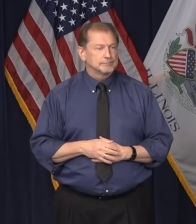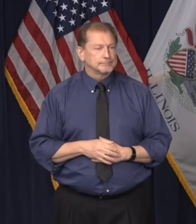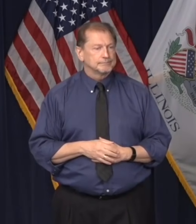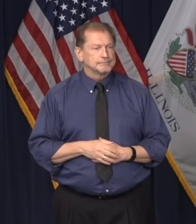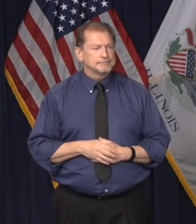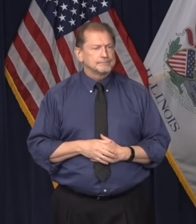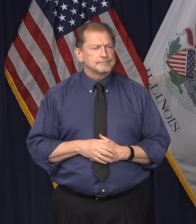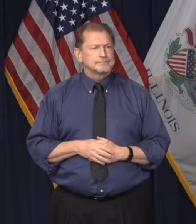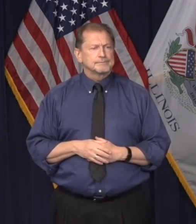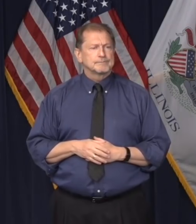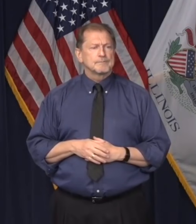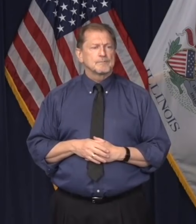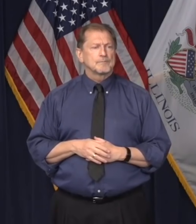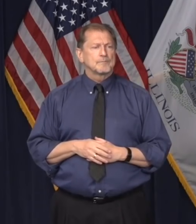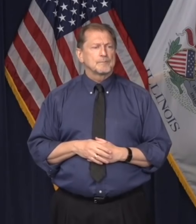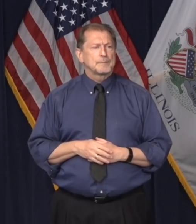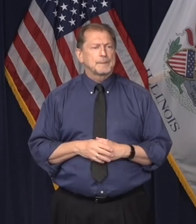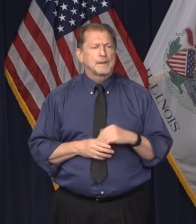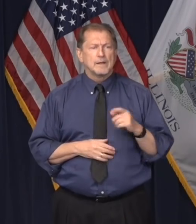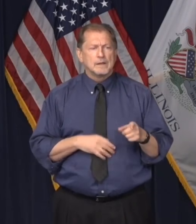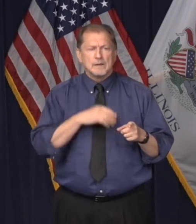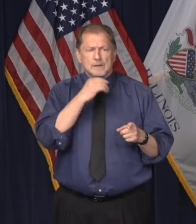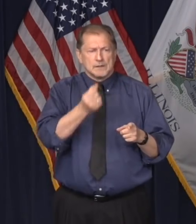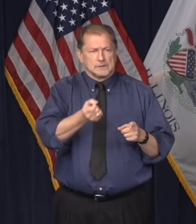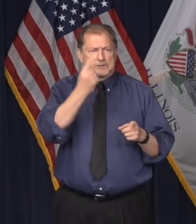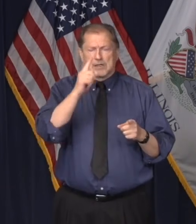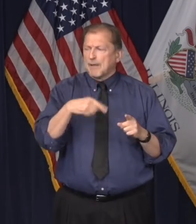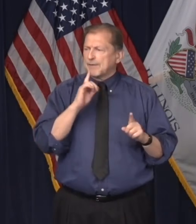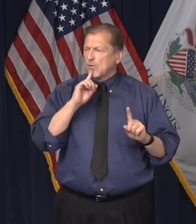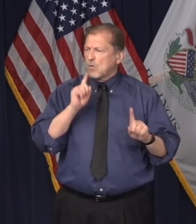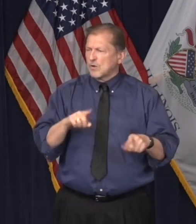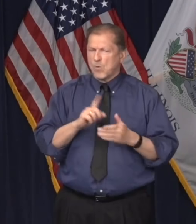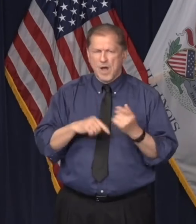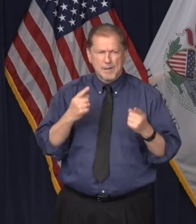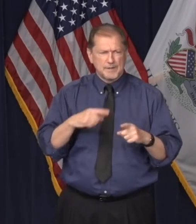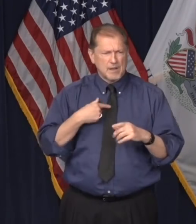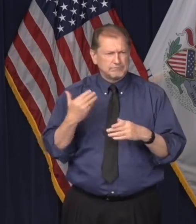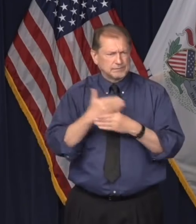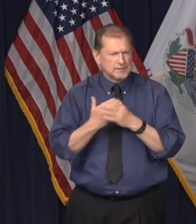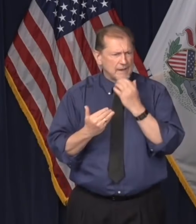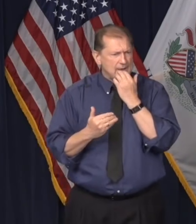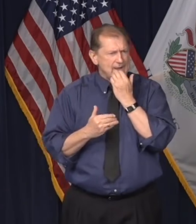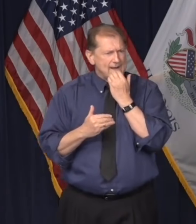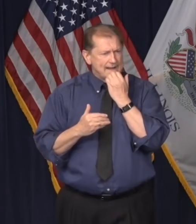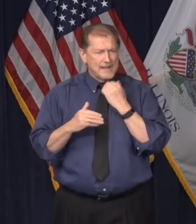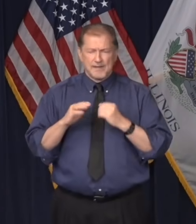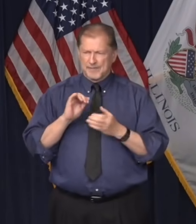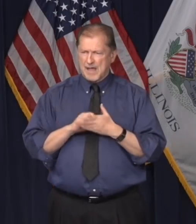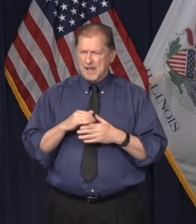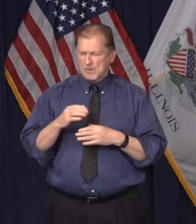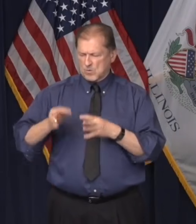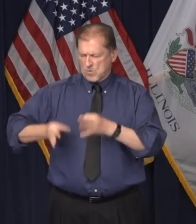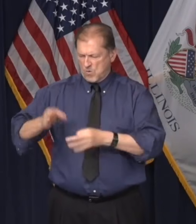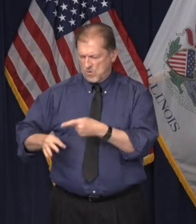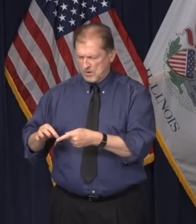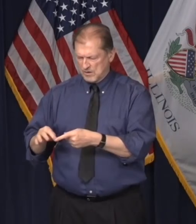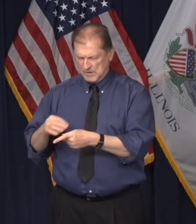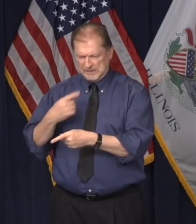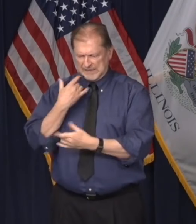SETTING THAT PEOPLE CAN BE IN. DOCTOR, DO YOU HAVE ANYTHING TO ADD? GOVERNOR, I DIDN'T REALIZE